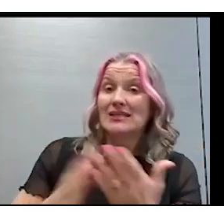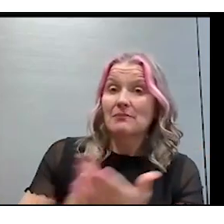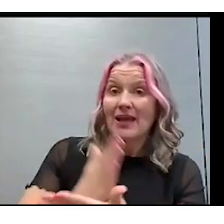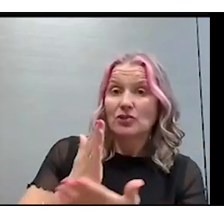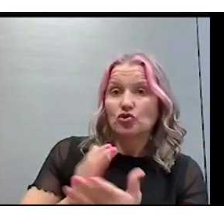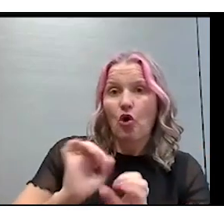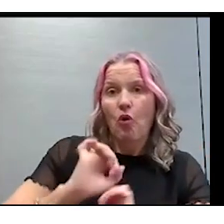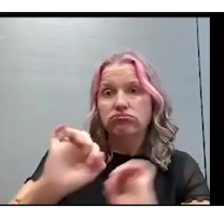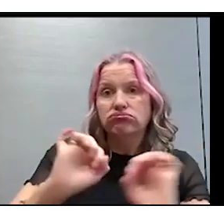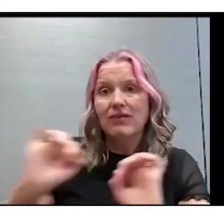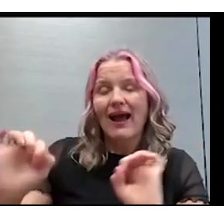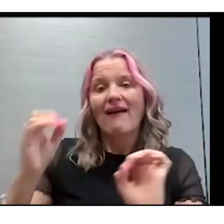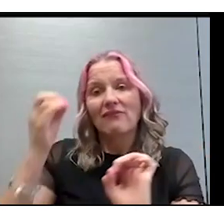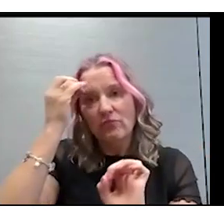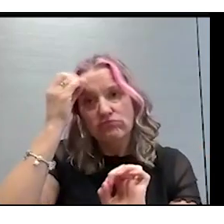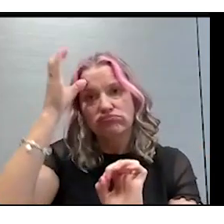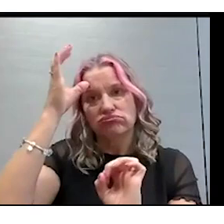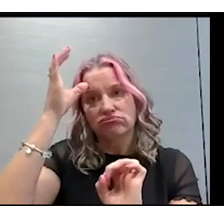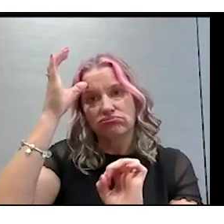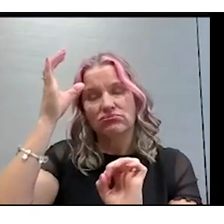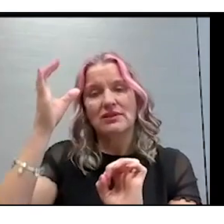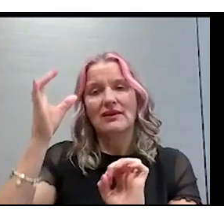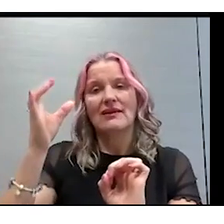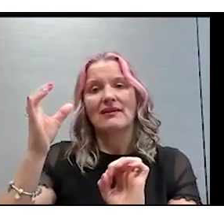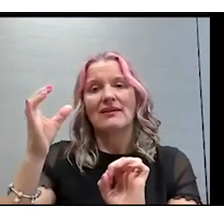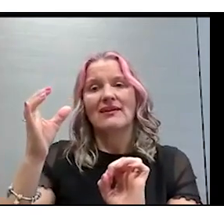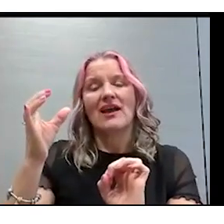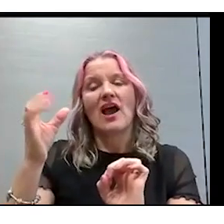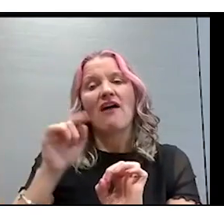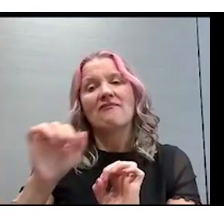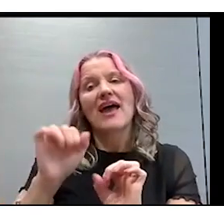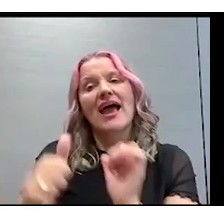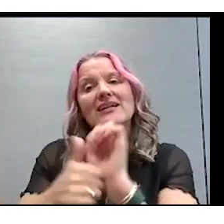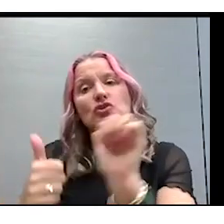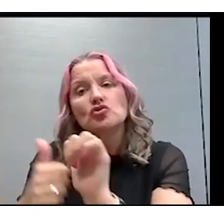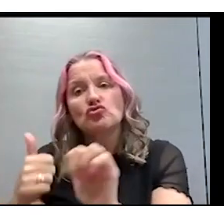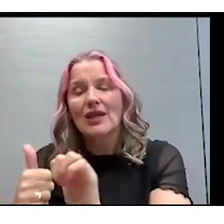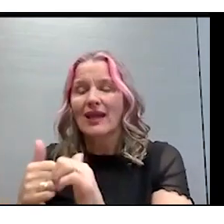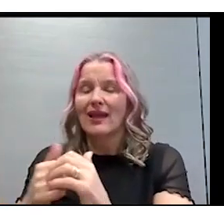knowledge of said industry are there and are able to validate, hey, is this accurate?